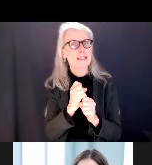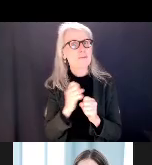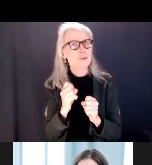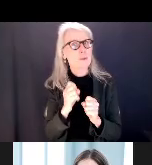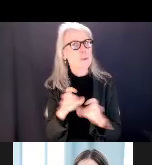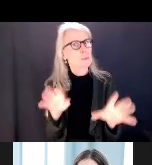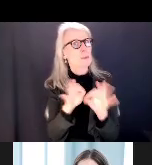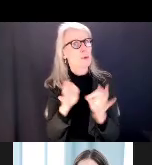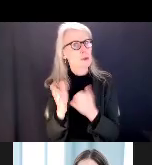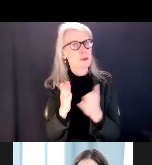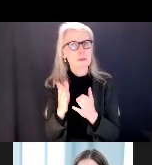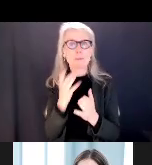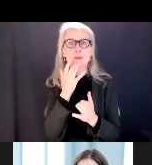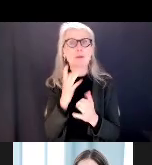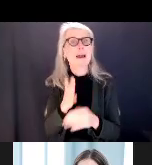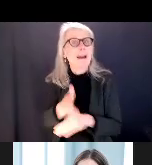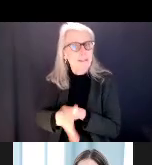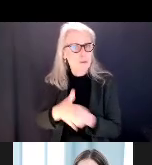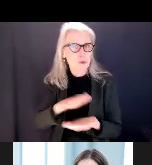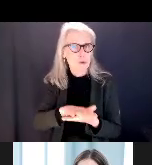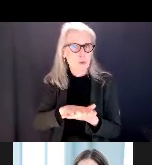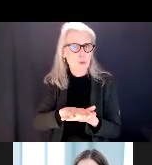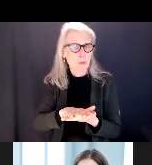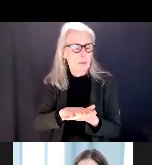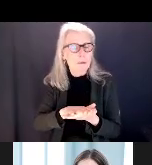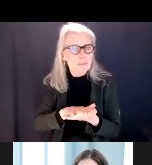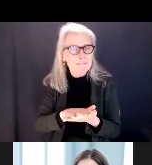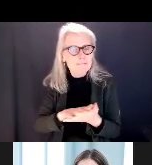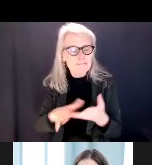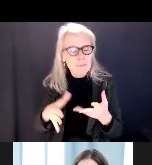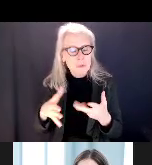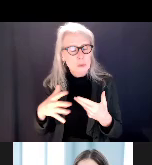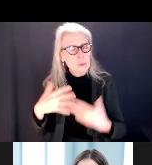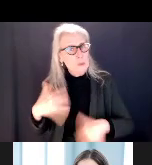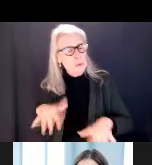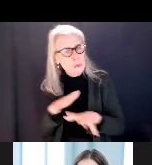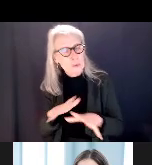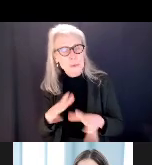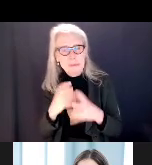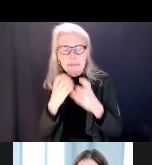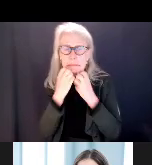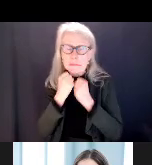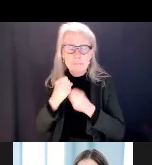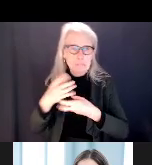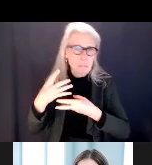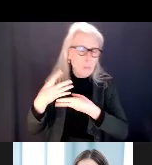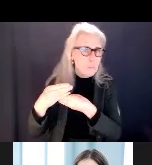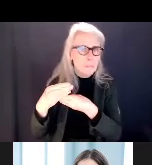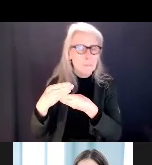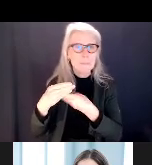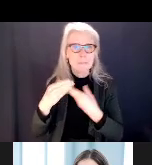missing less school. Um and so that's a premium time and a lot of families, they just can't afford